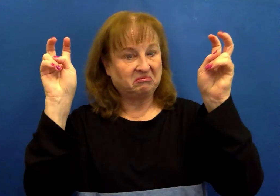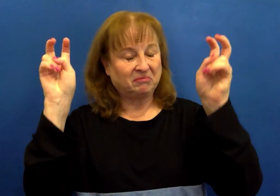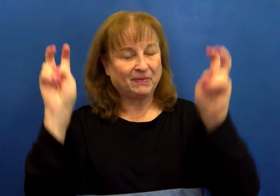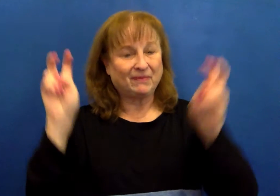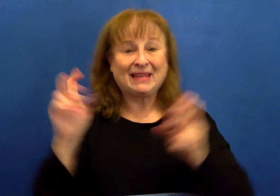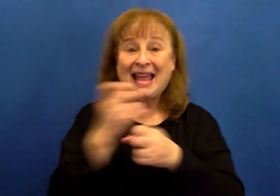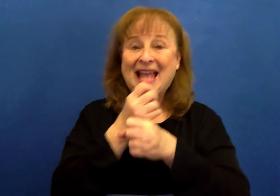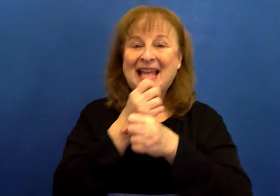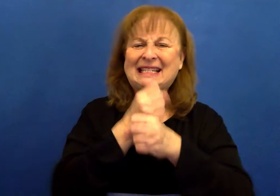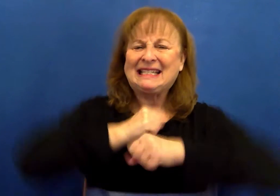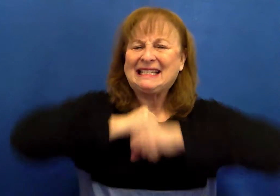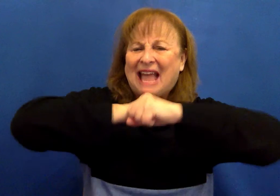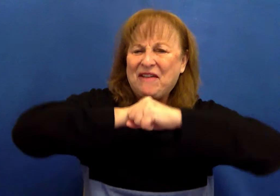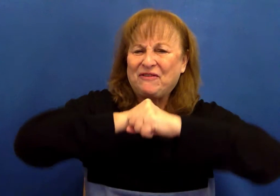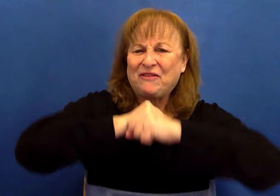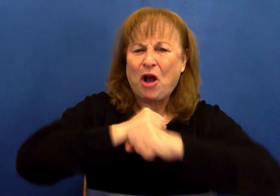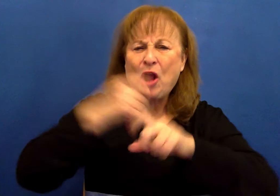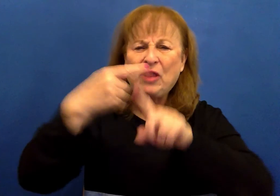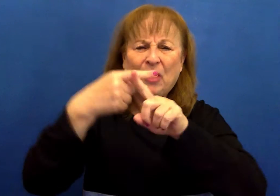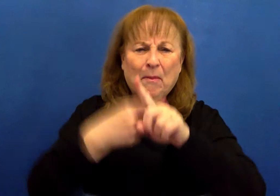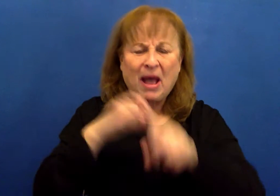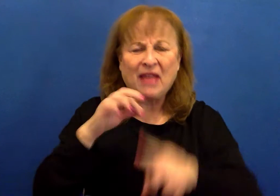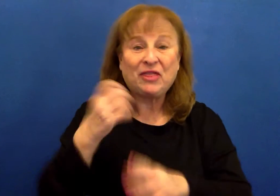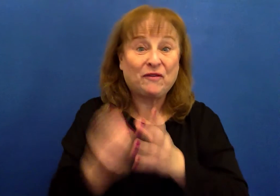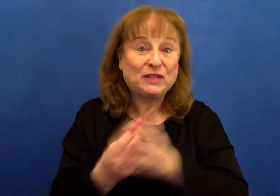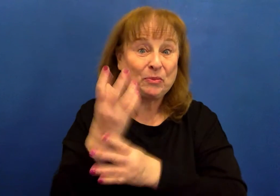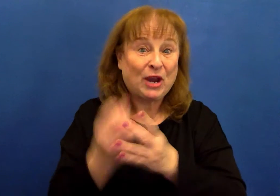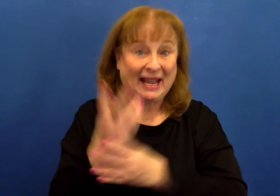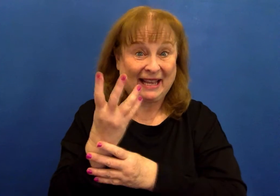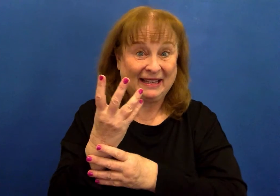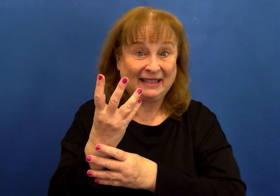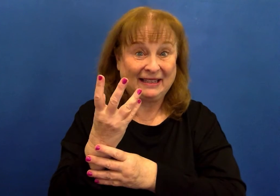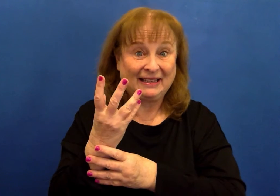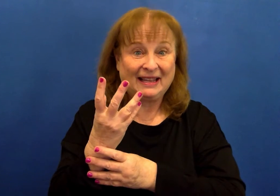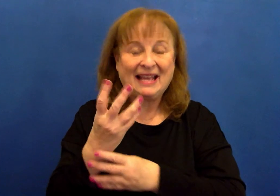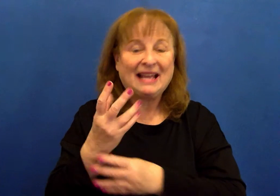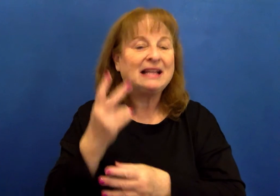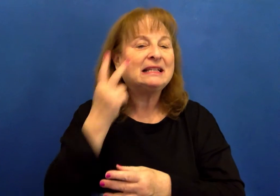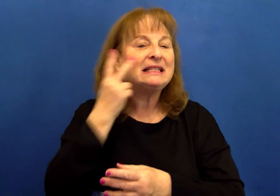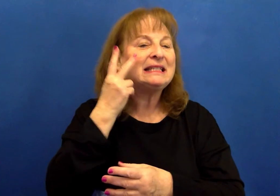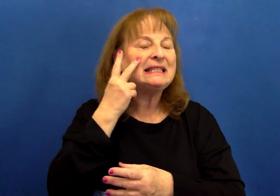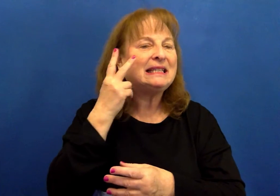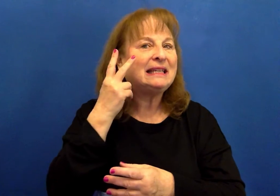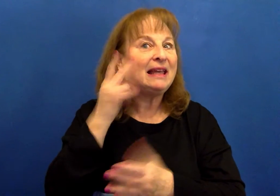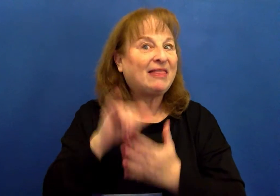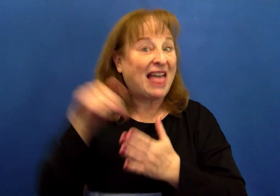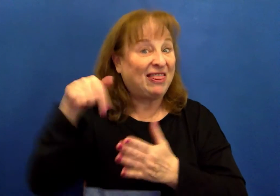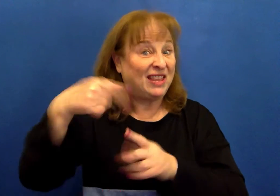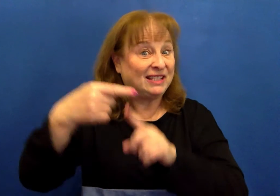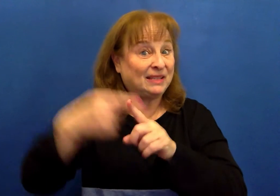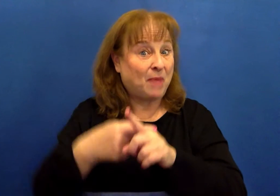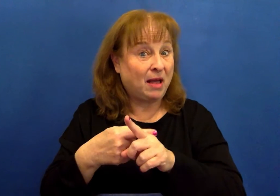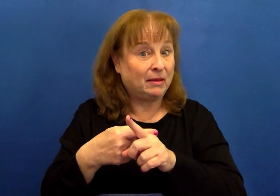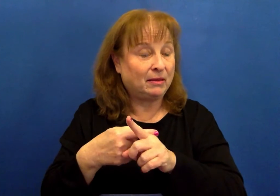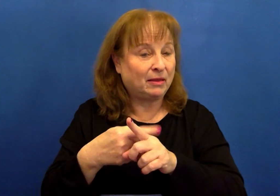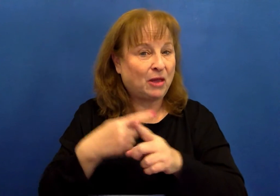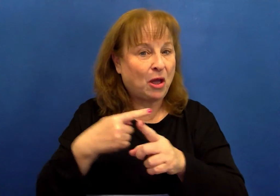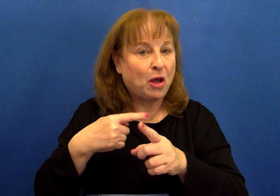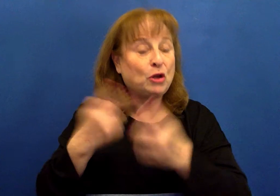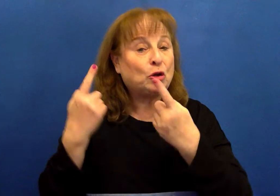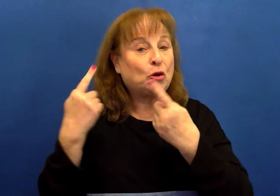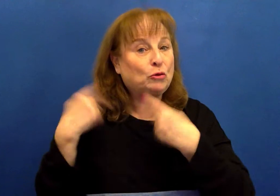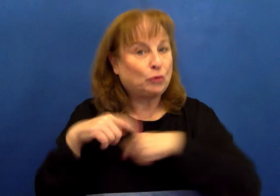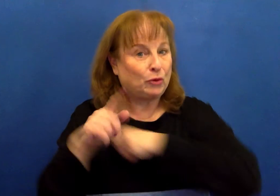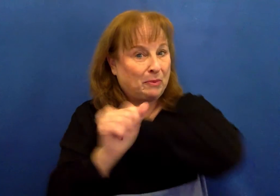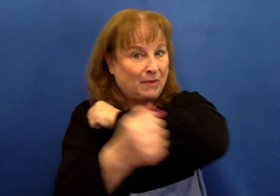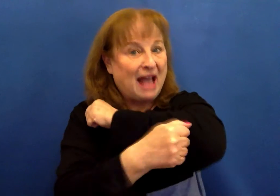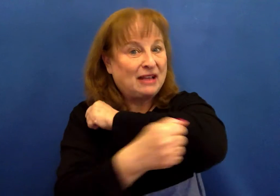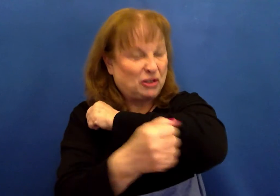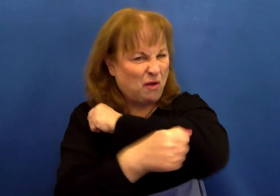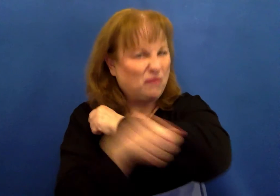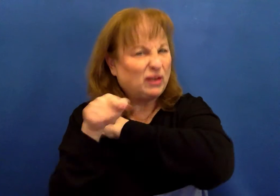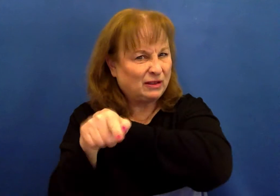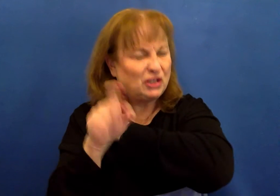"safeguard the month of spring; see to it that this month when Passover falls should fall